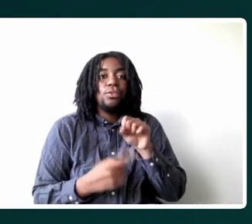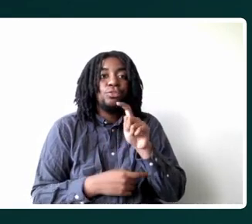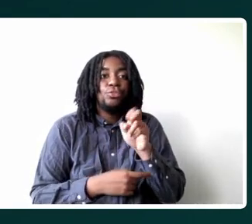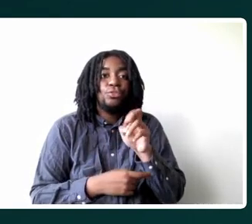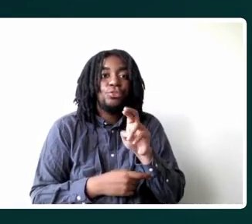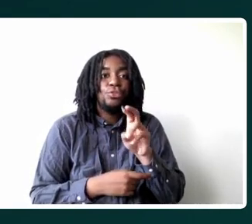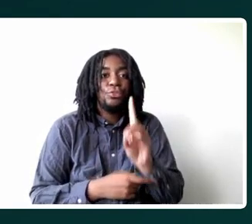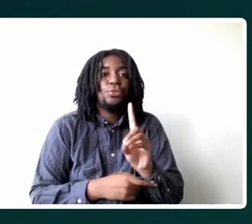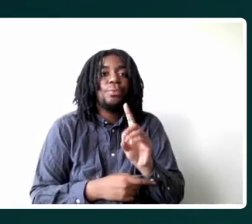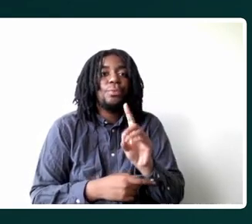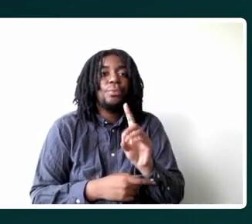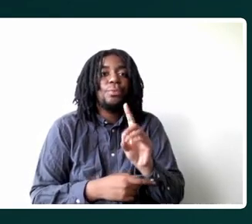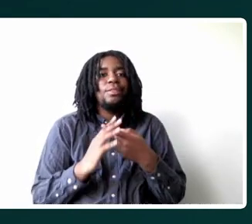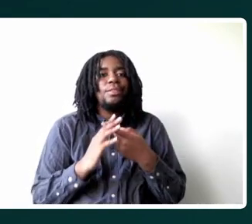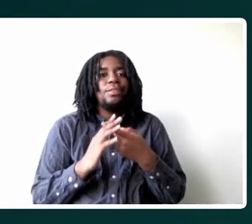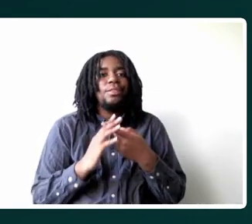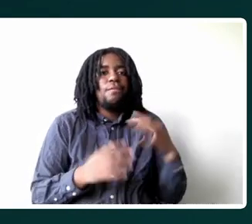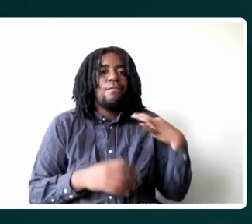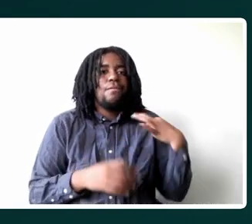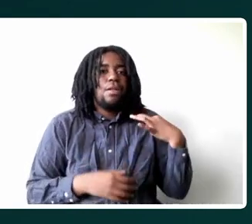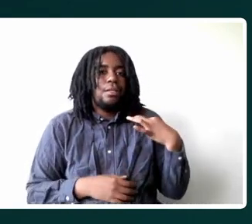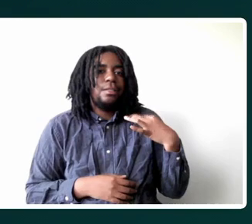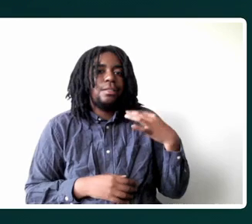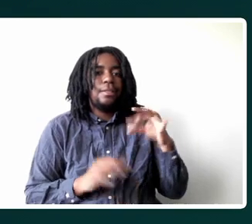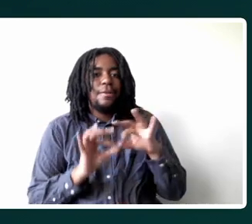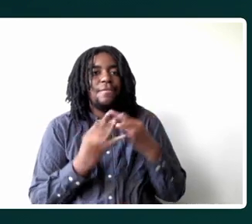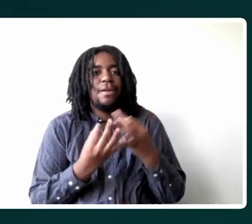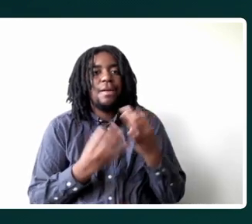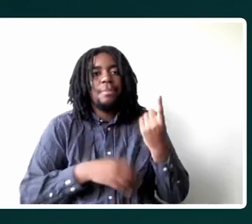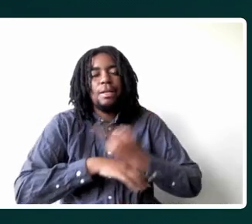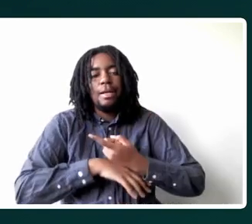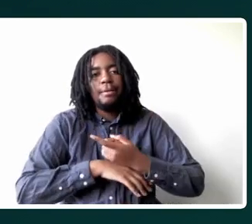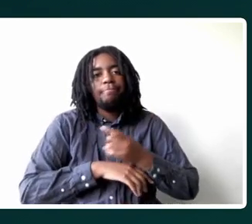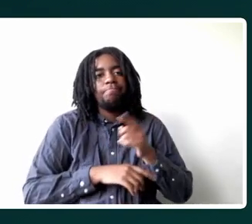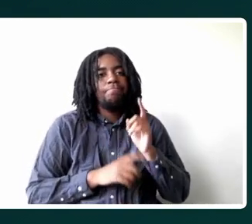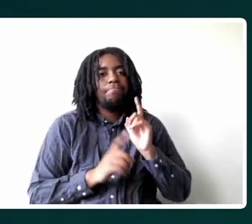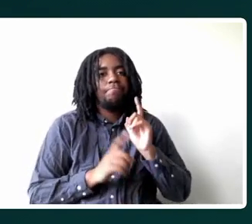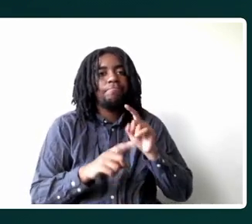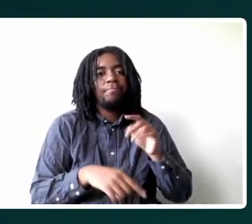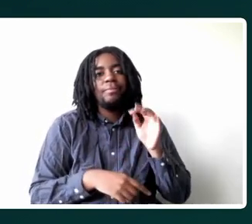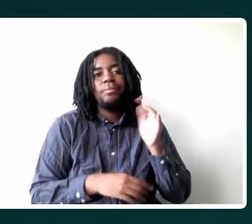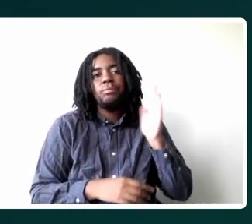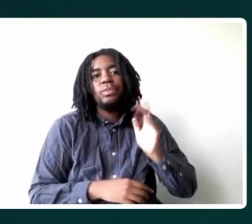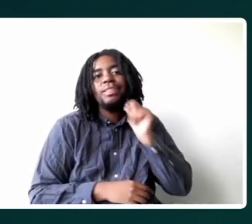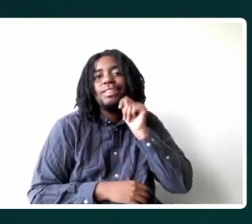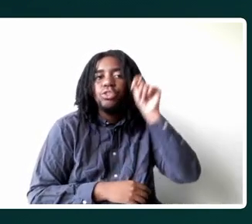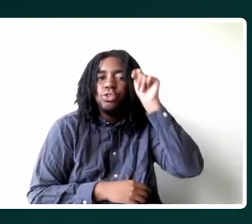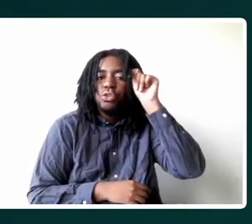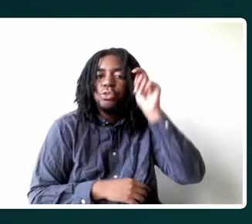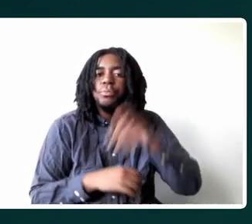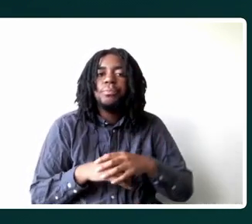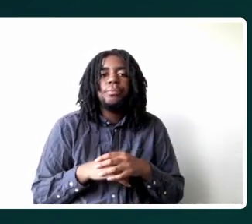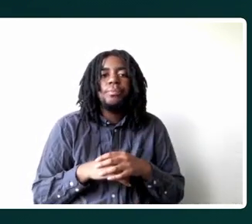on family days as a teenager. Shortly after his first visit, which was with our workshop,